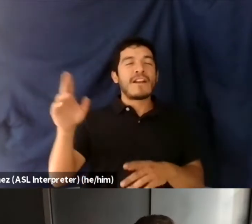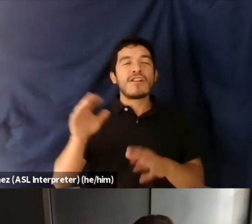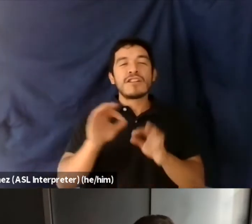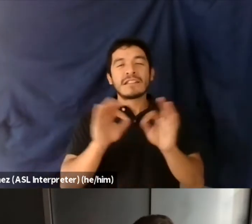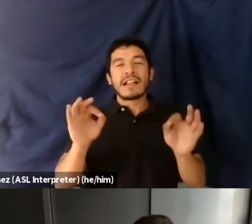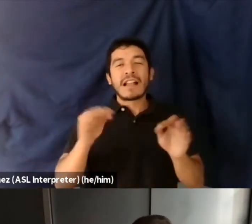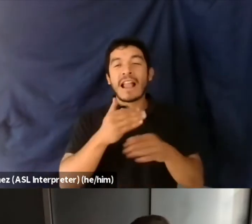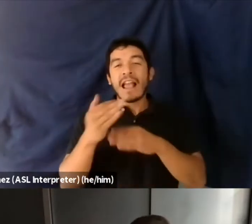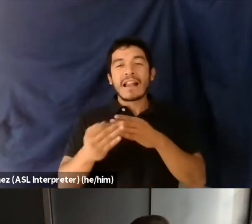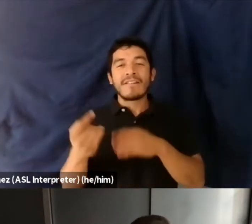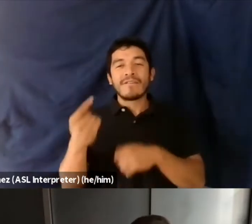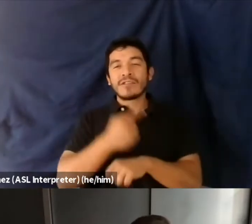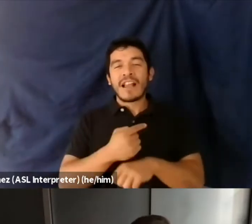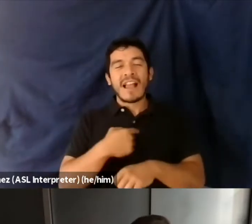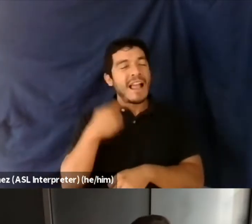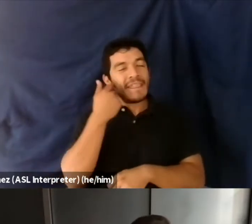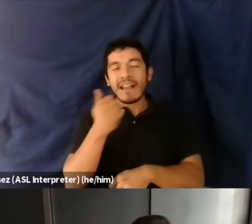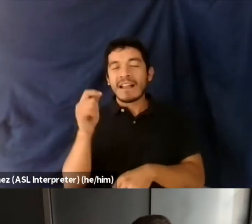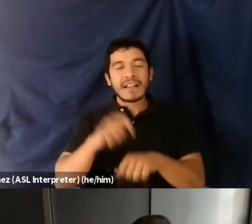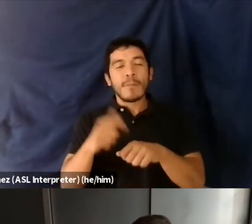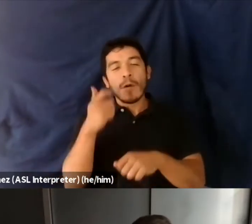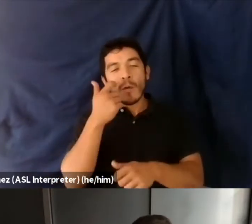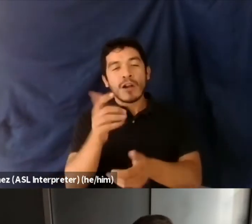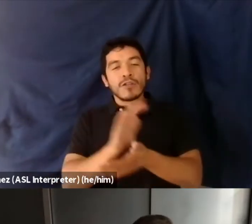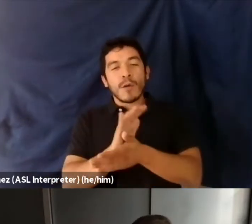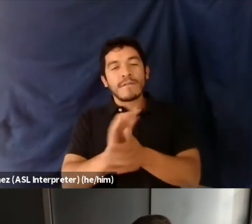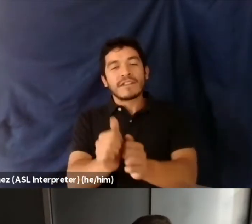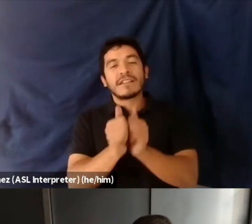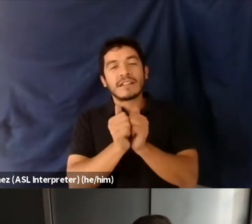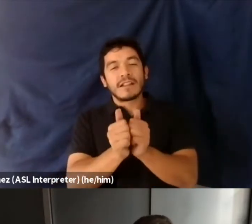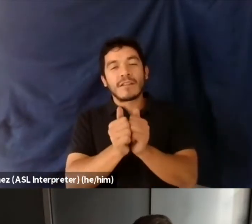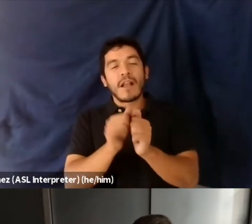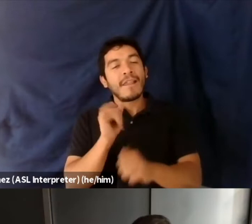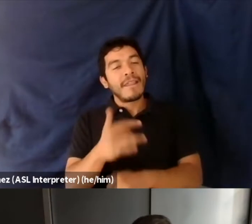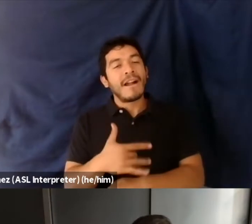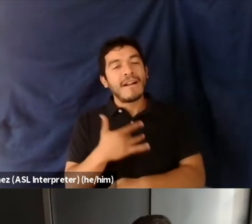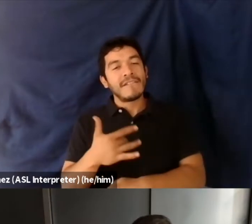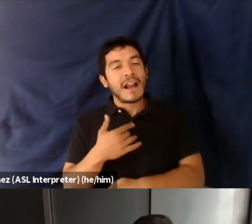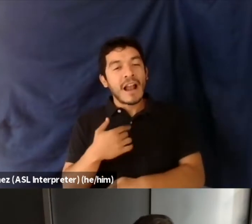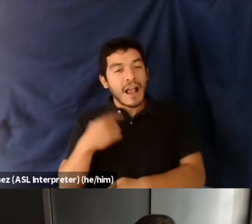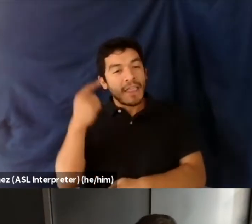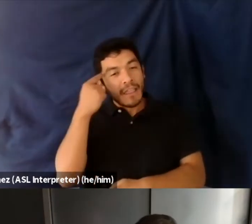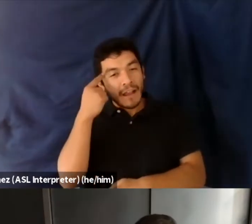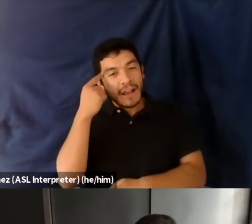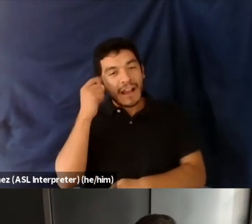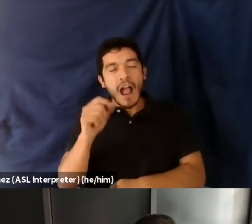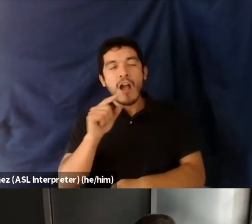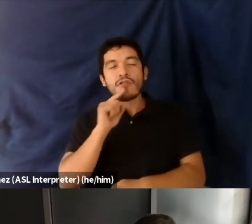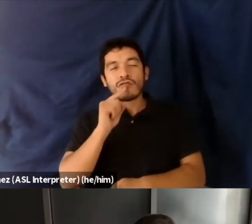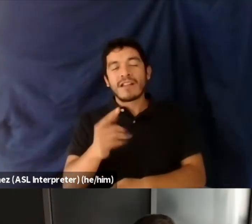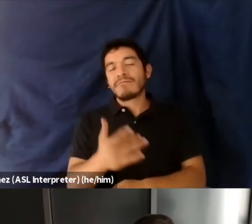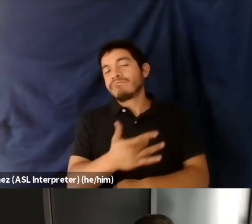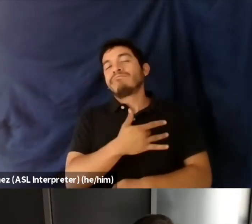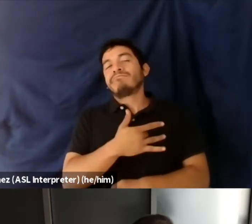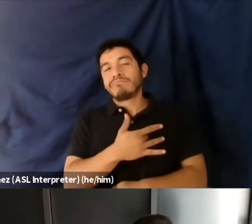I think anytime when you watch those would be just together, you know, the feeling I think can get pretty just towards the end of the movie.